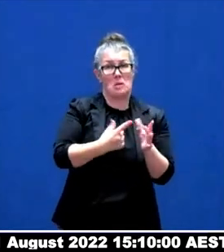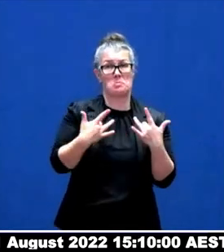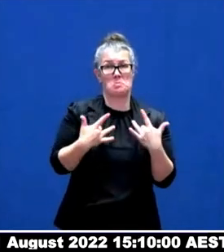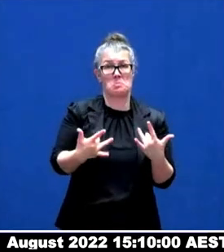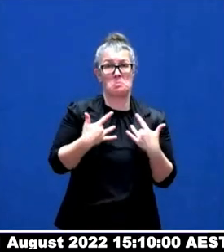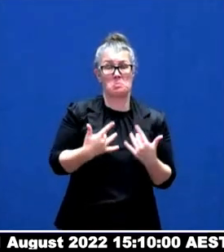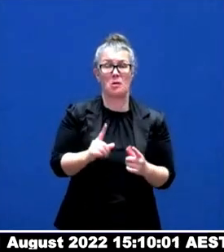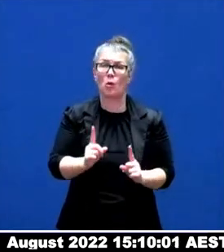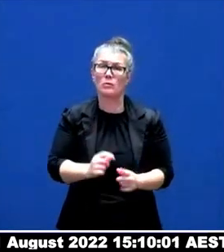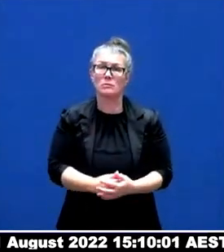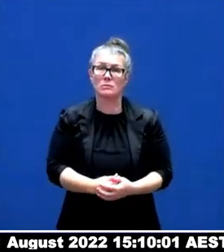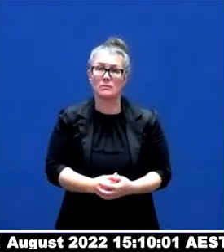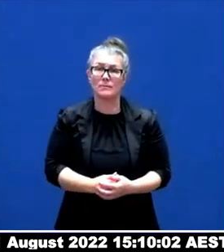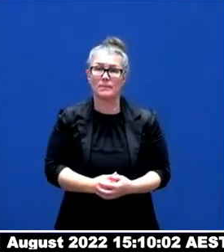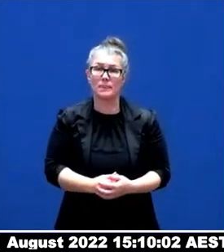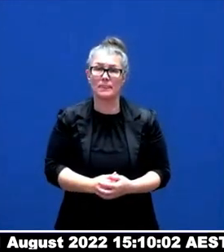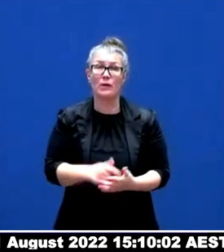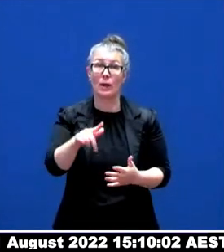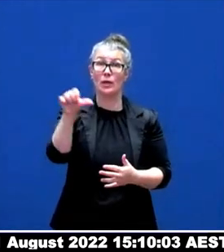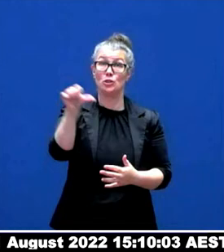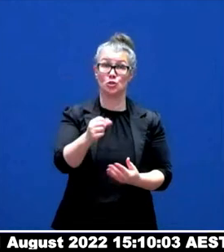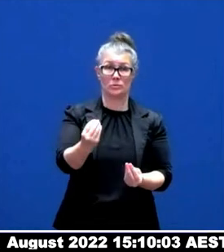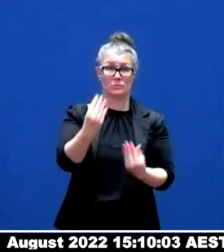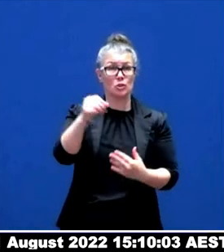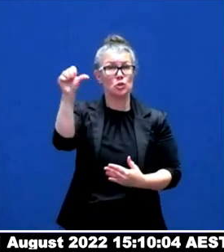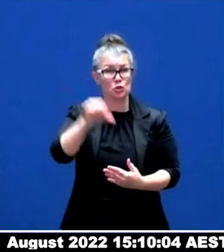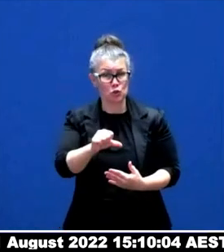alerted to? LISA SHORT: Yes, we certainly should have been alerted to that, Counsel.